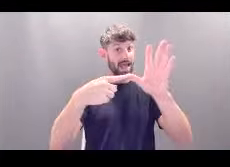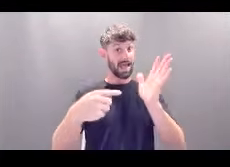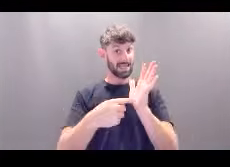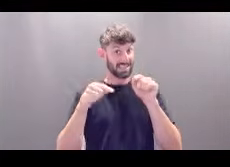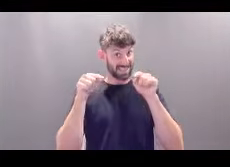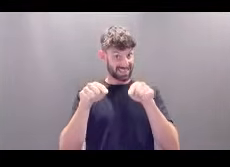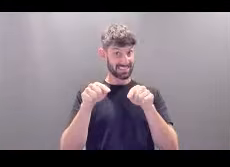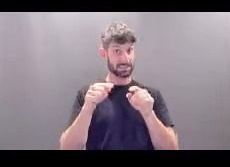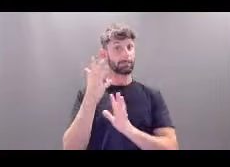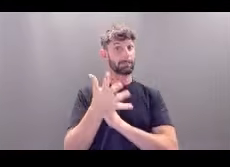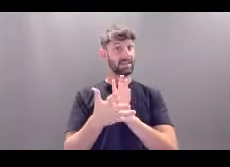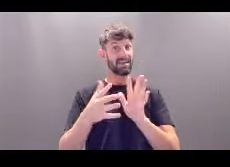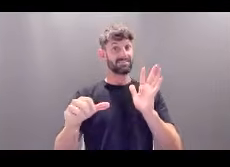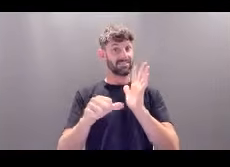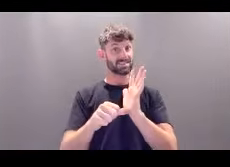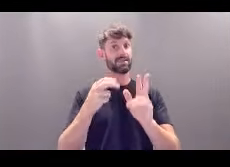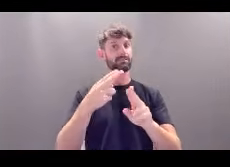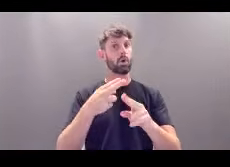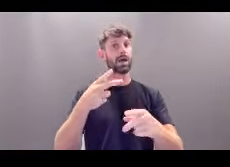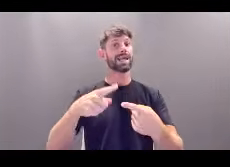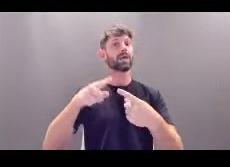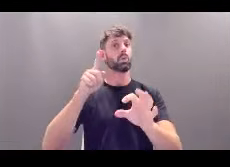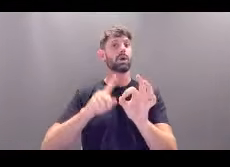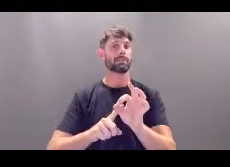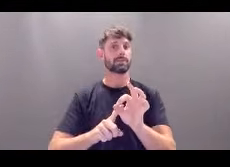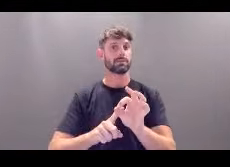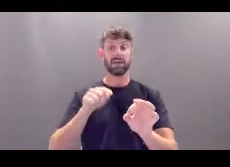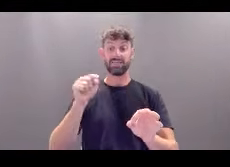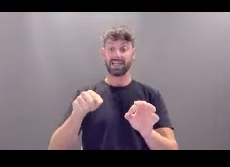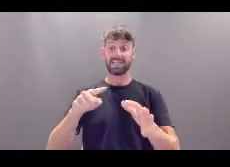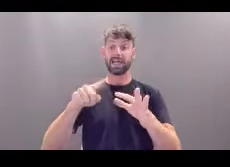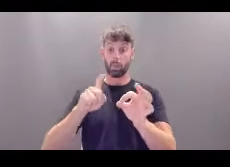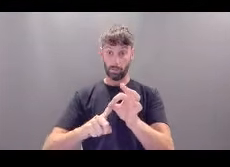helps them do things that they can't normally do because of their disability.